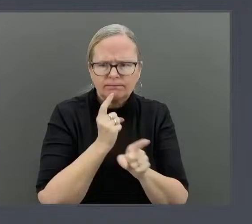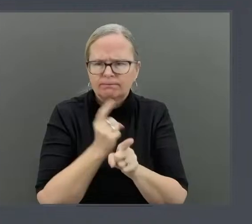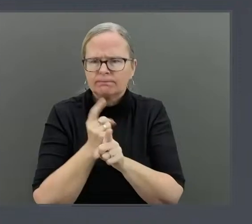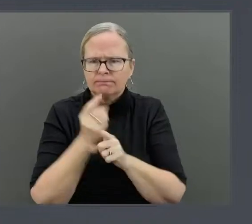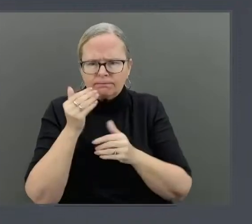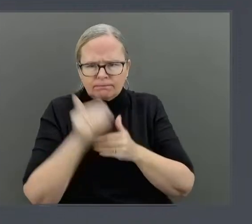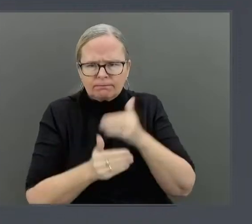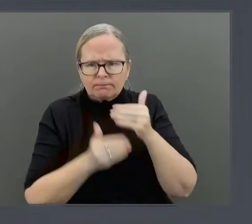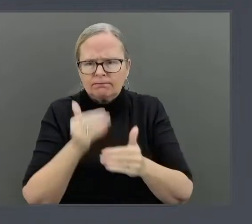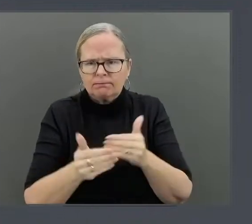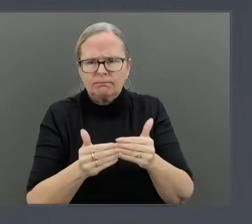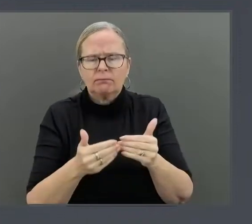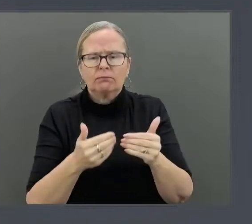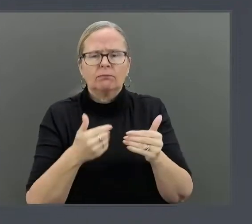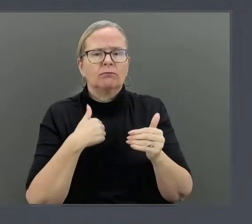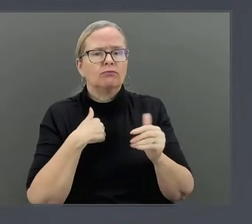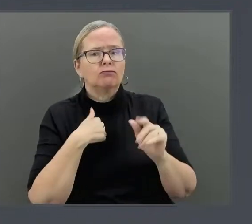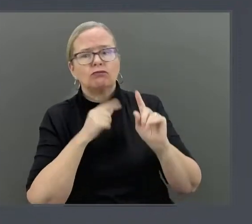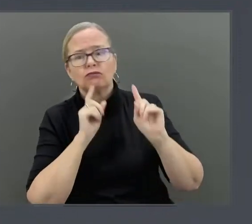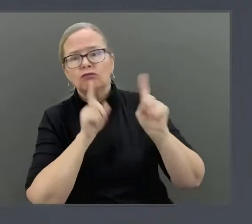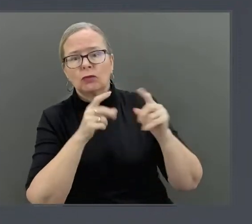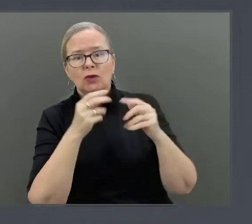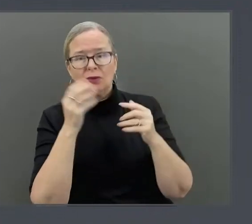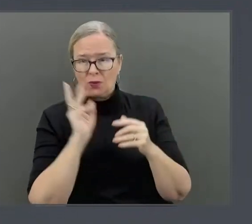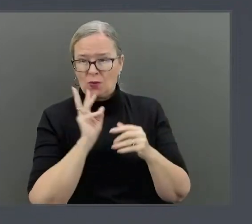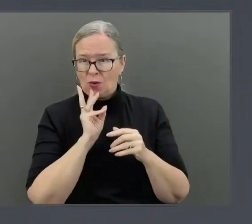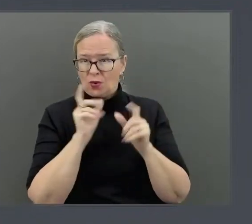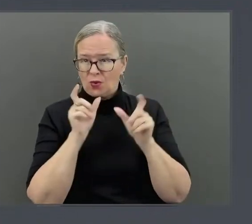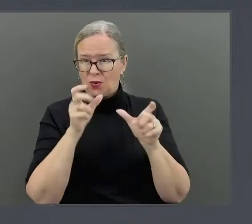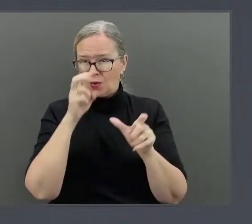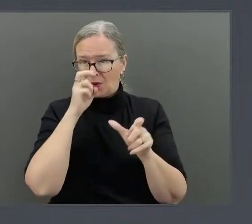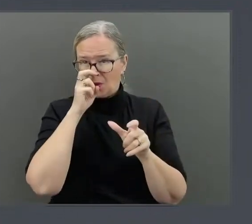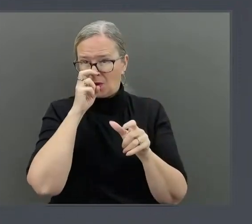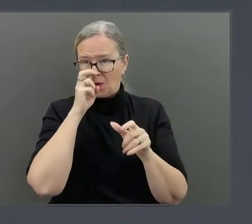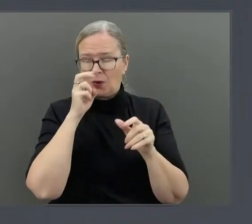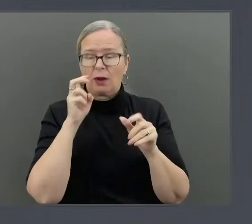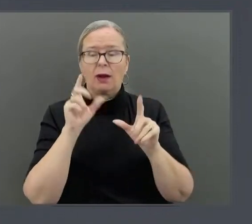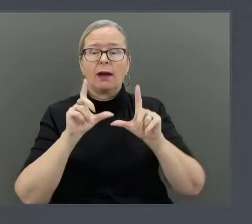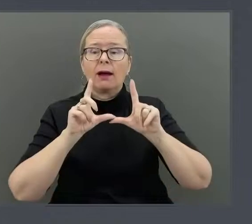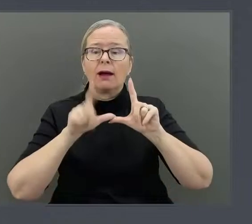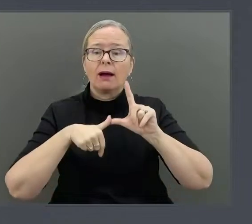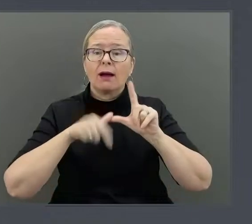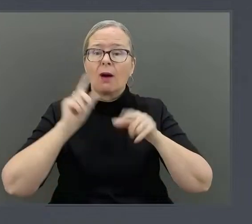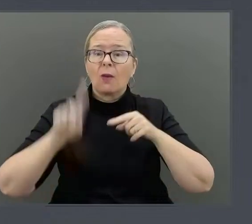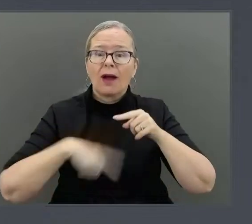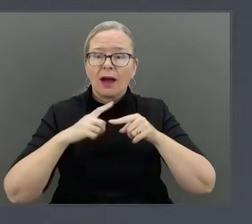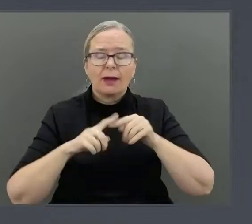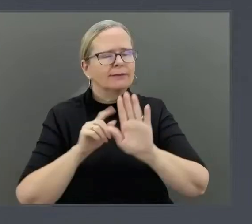that we are easing back slowly into full capacity it will be a staged approach before we return to